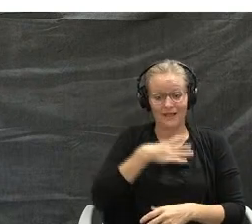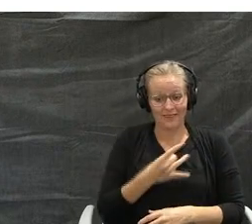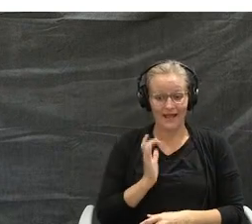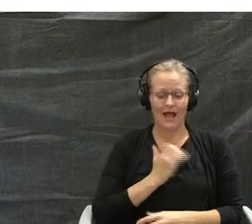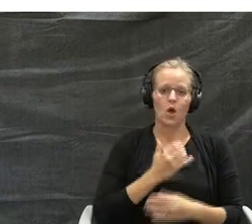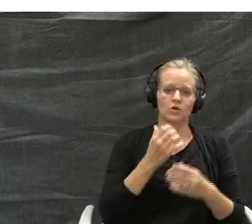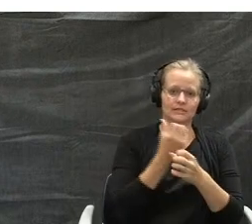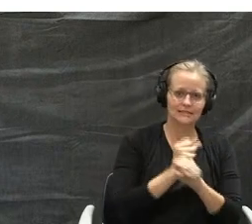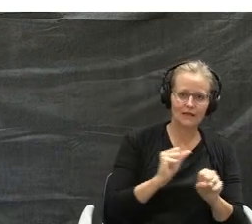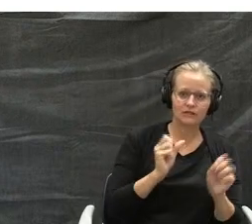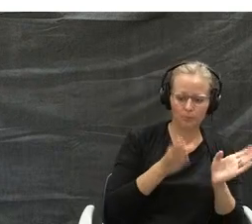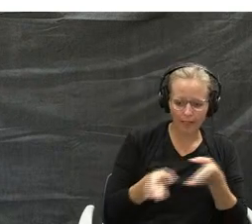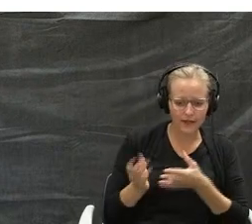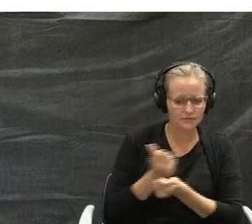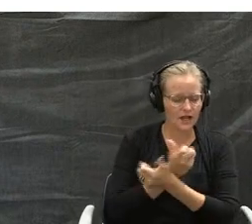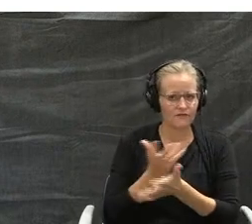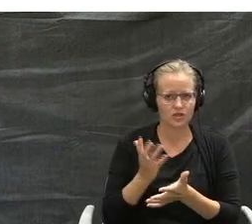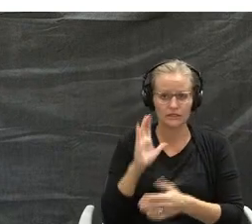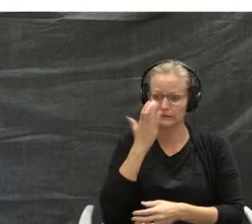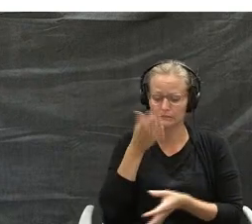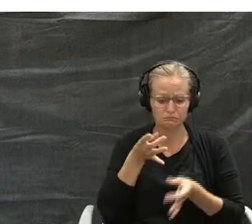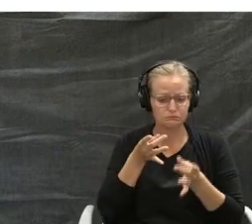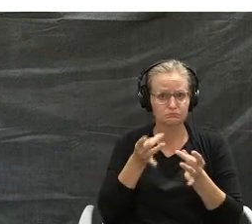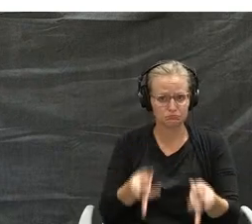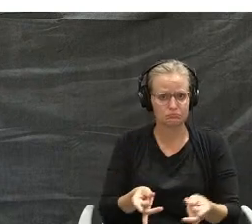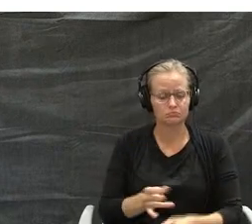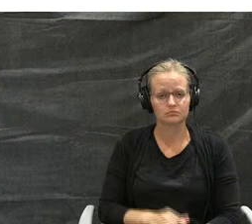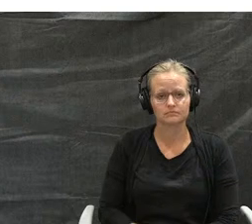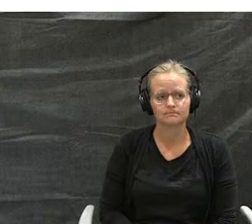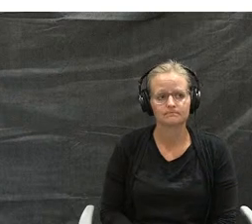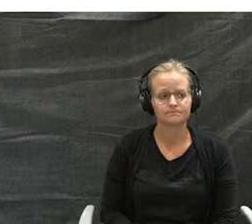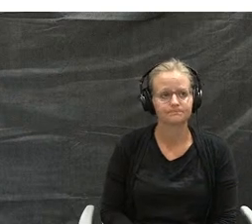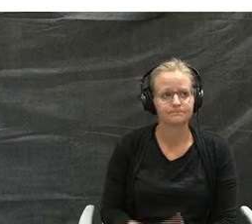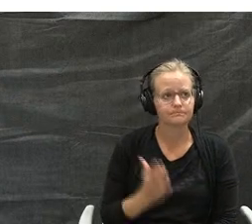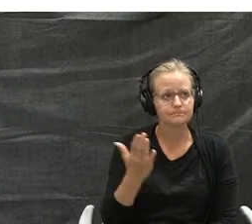Avantika Sharma of Minne Tonka says option four hybrid B option